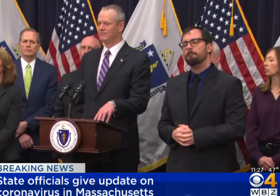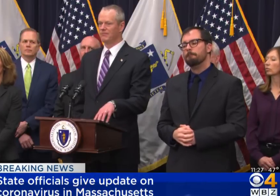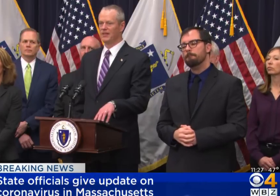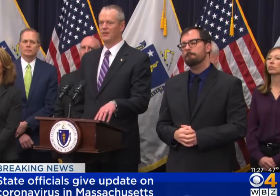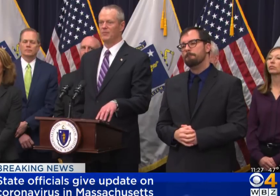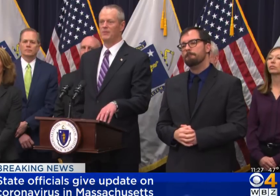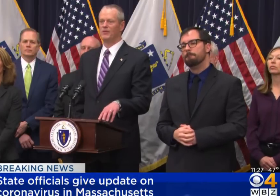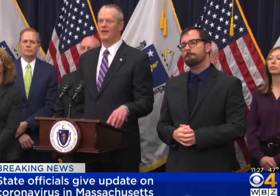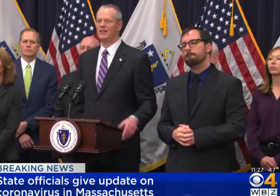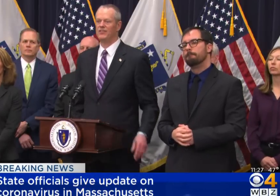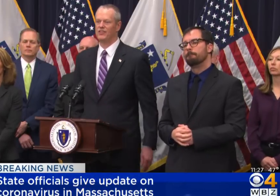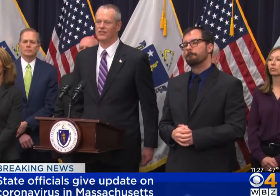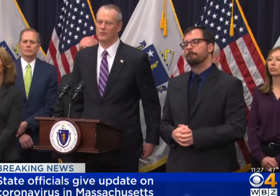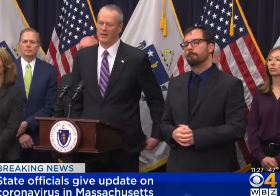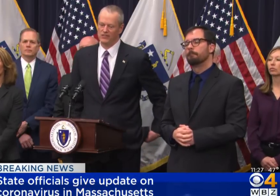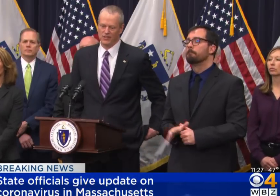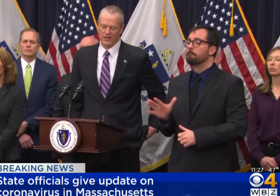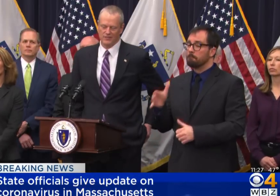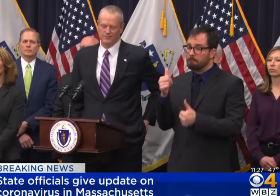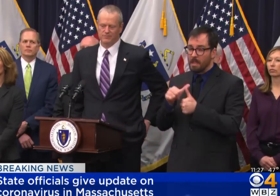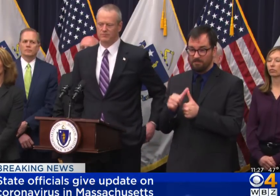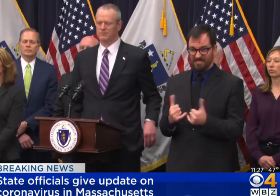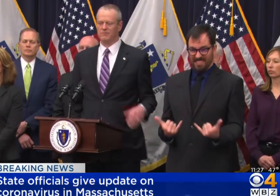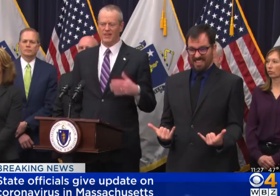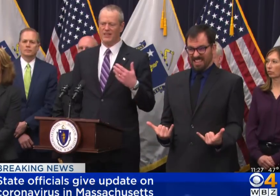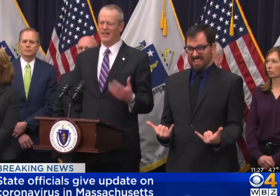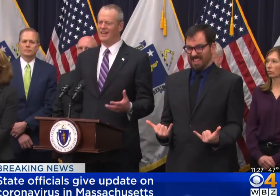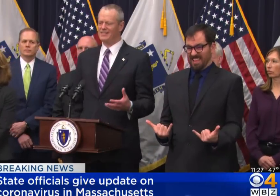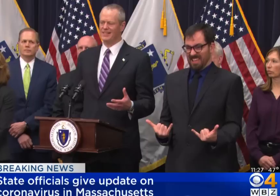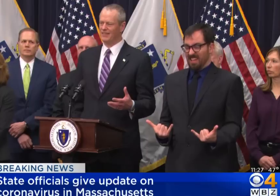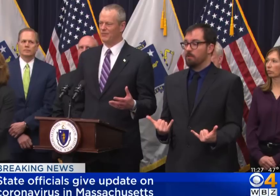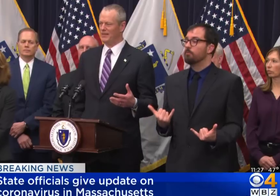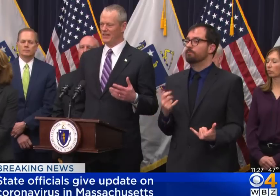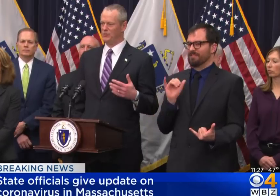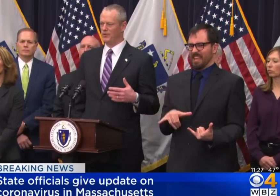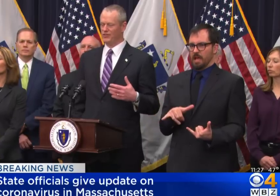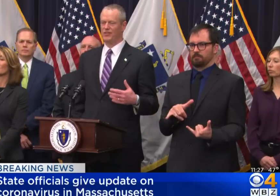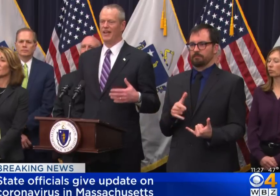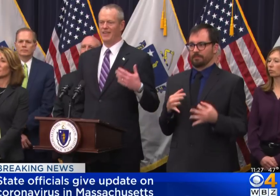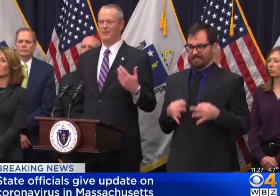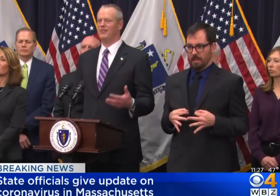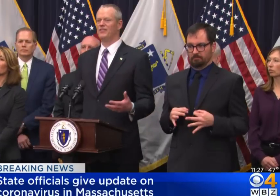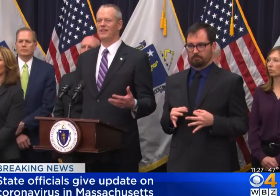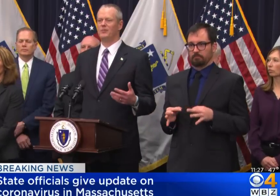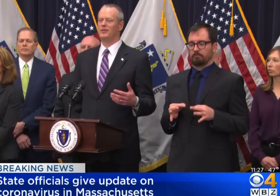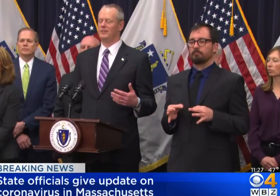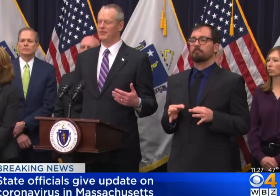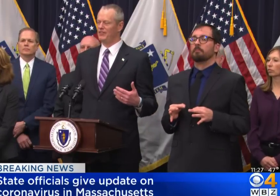COUNTRY AND I DO THINK IT IS IMPORTANT TO REMEMBER THAT THIS ALL COMES WITH THE PHRASE AT THIS TIME.